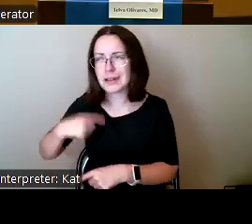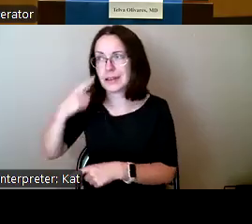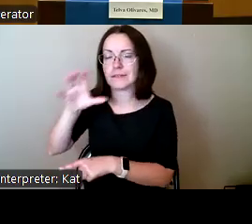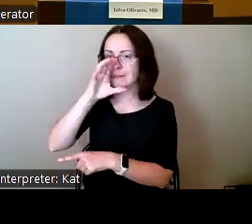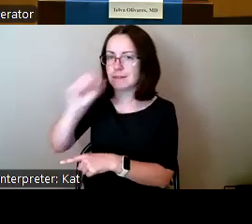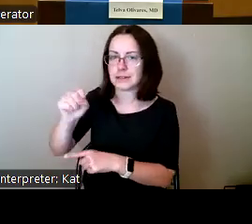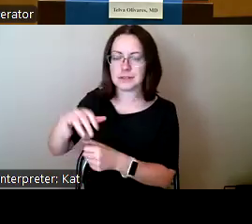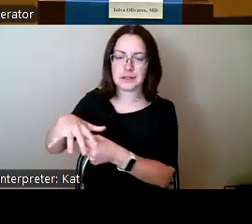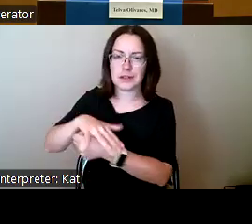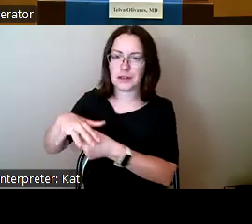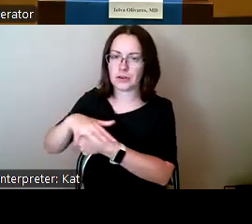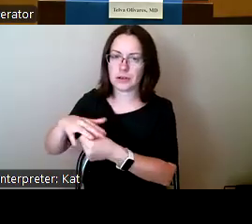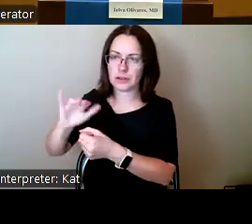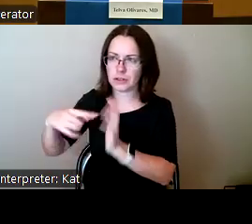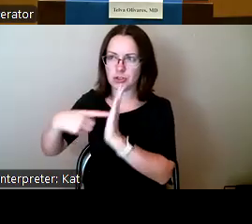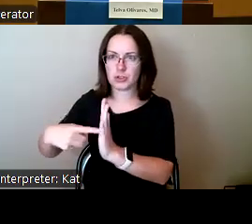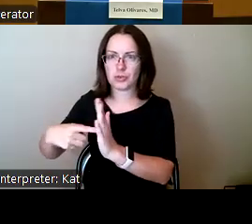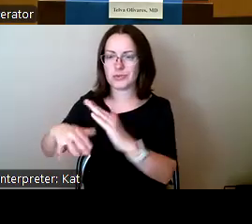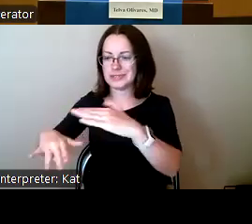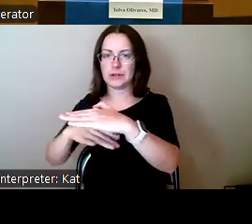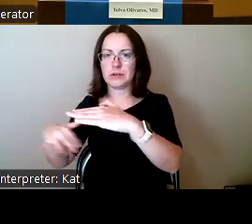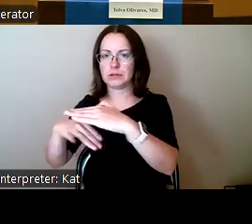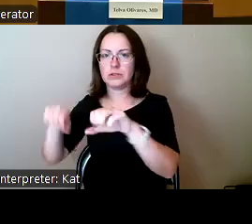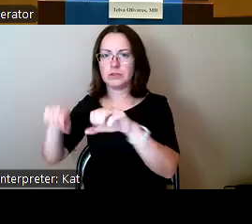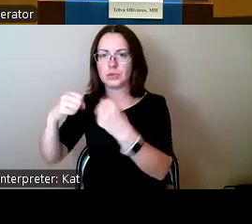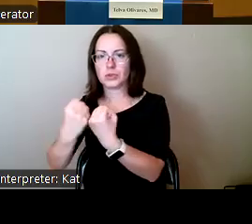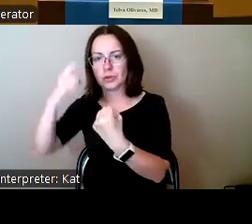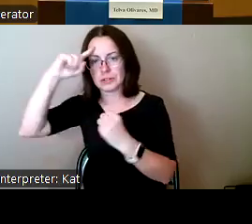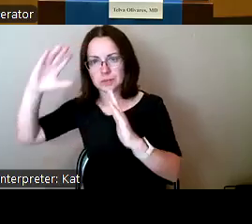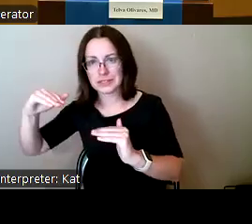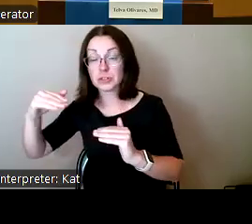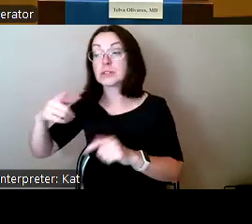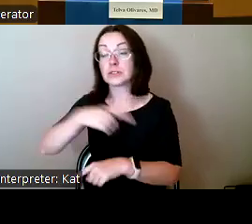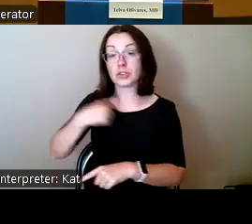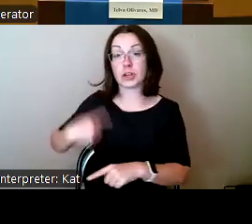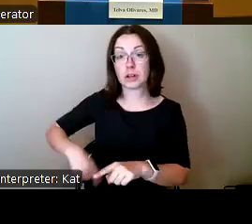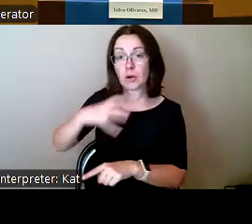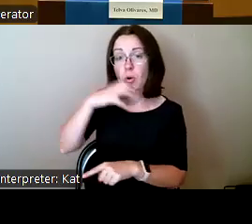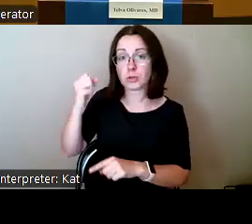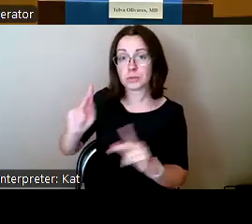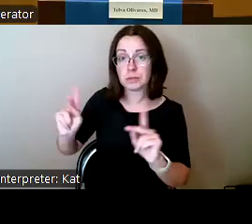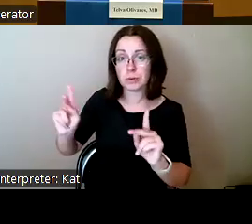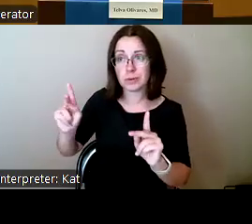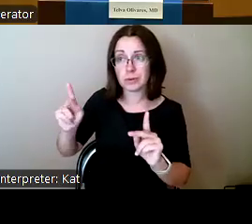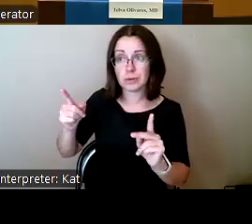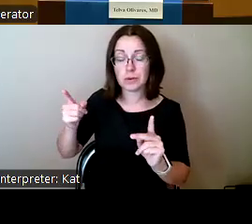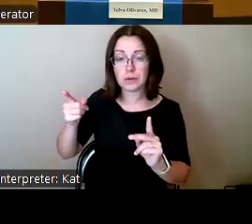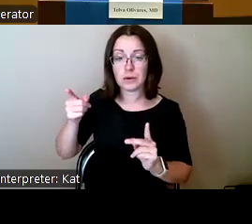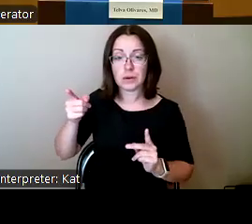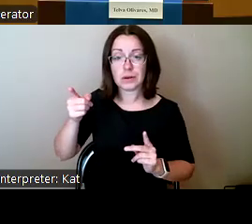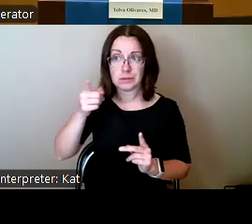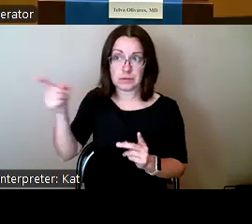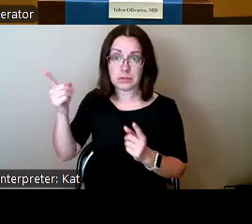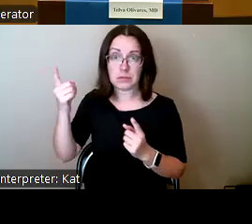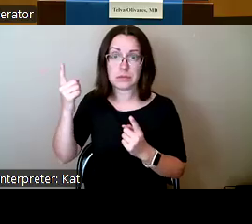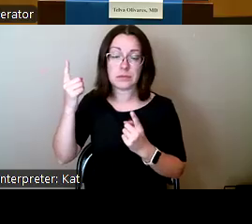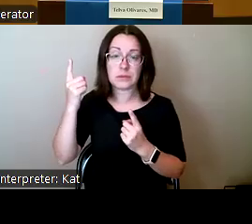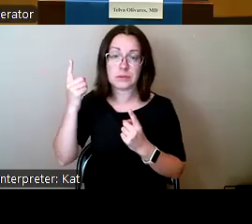of subtle so social expectations. An older person in China uh is a uh often born in and continues